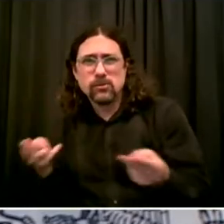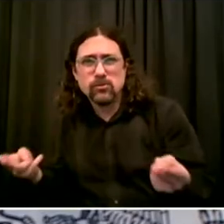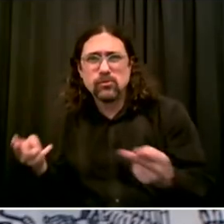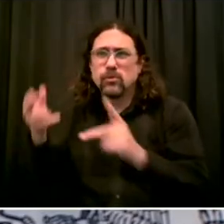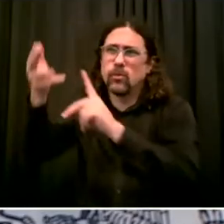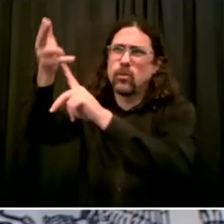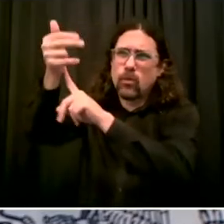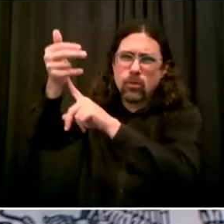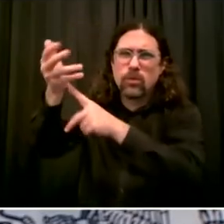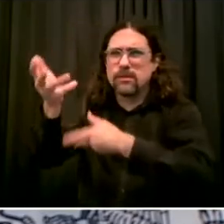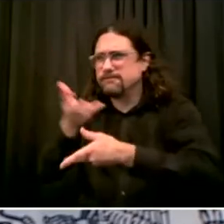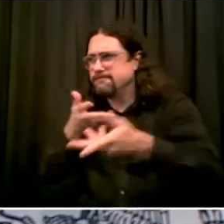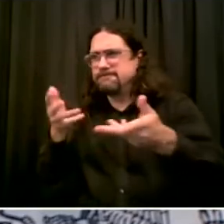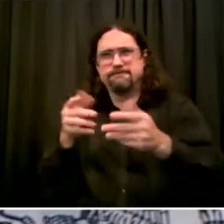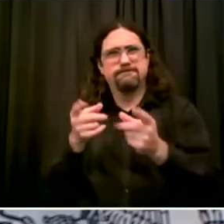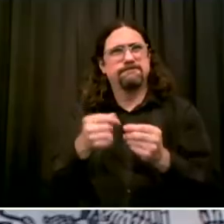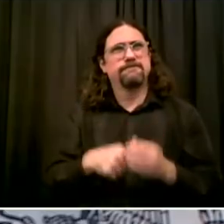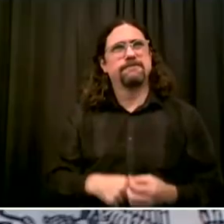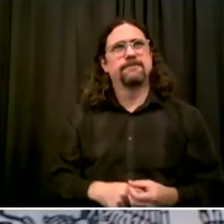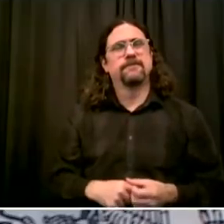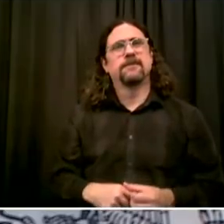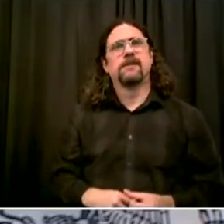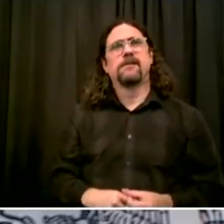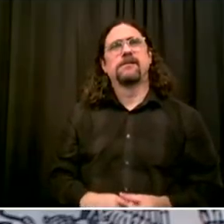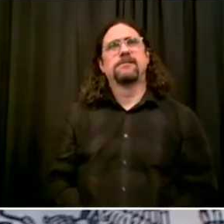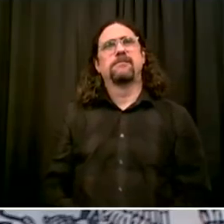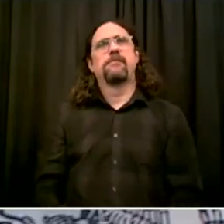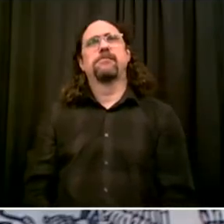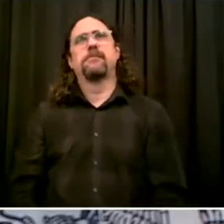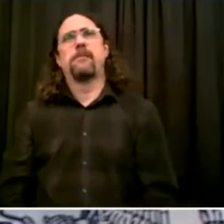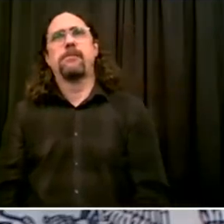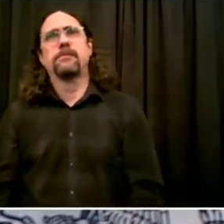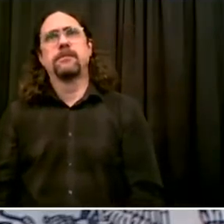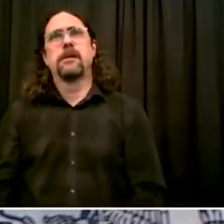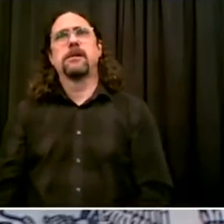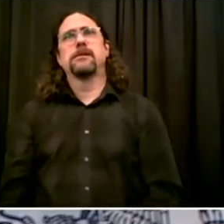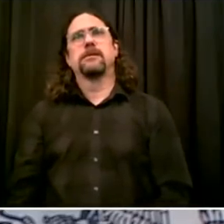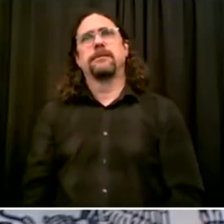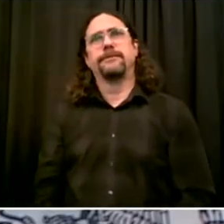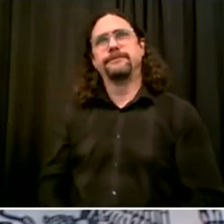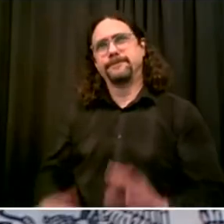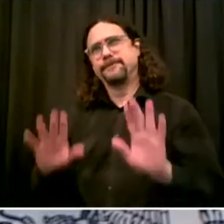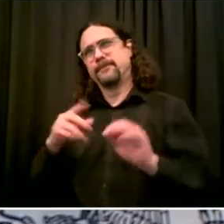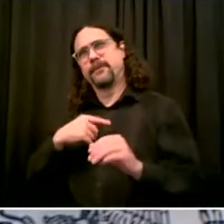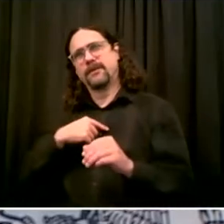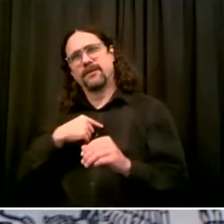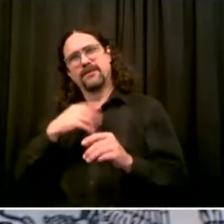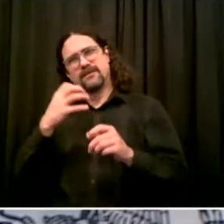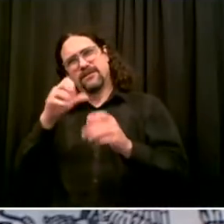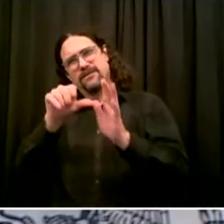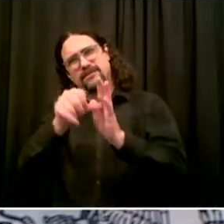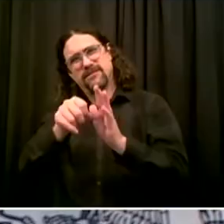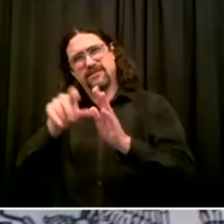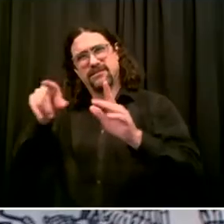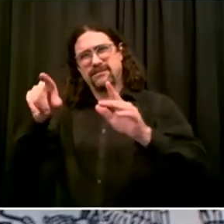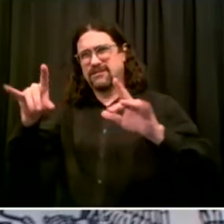MECO BACK TO YOU ON THAT. I WANTED TO EMASPHIZE WE HAD TO DO SOMETHING ON AN EMERGENCY BASIS.